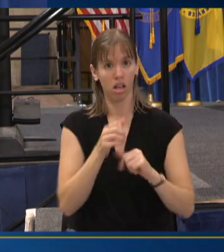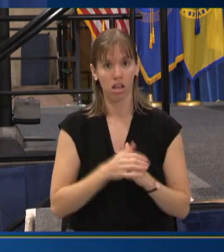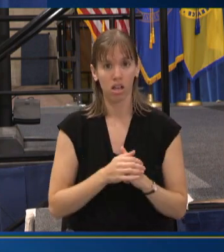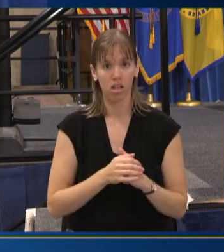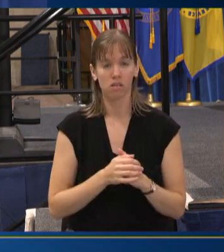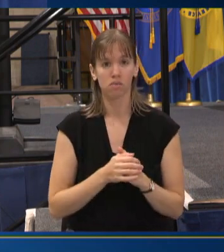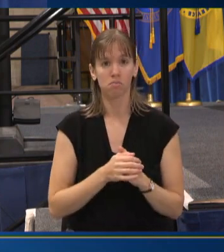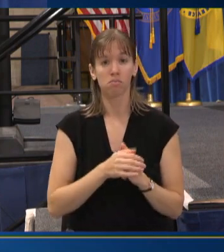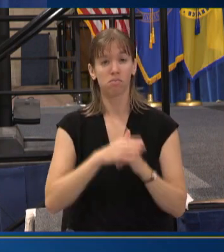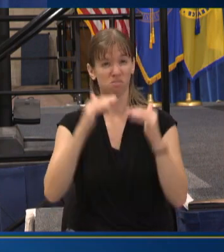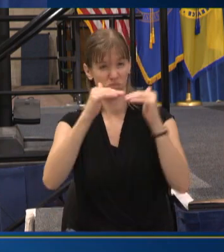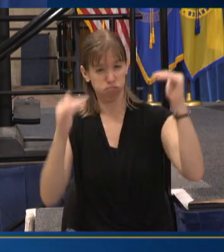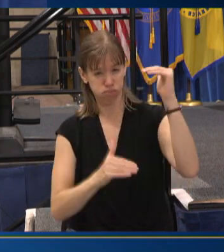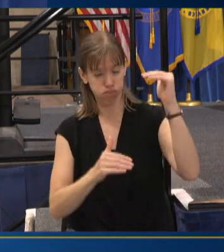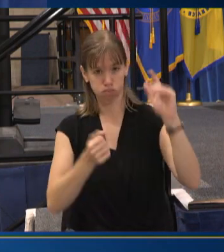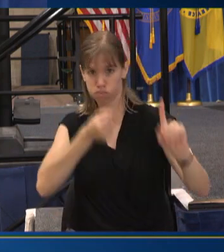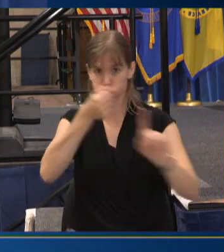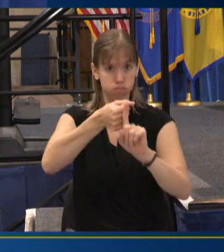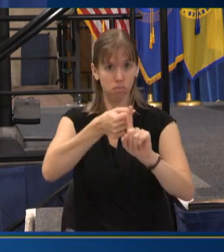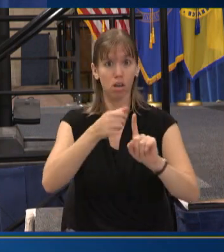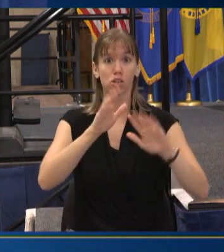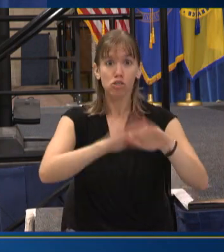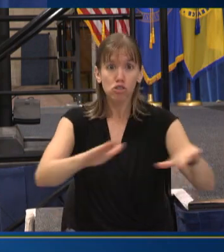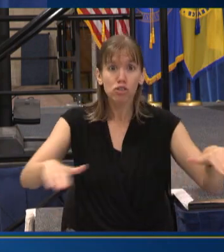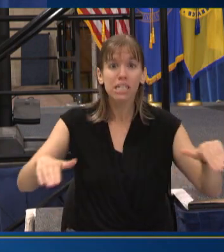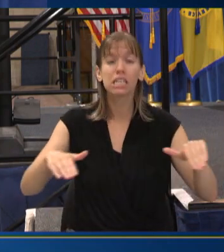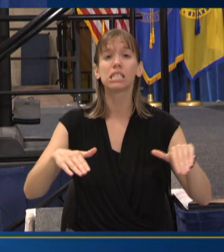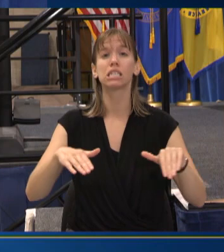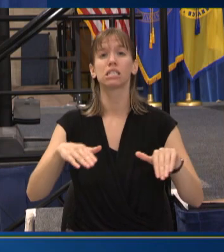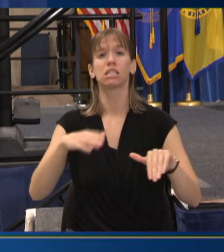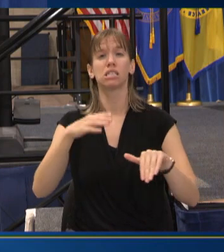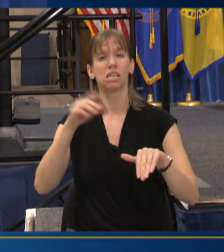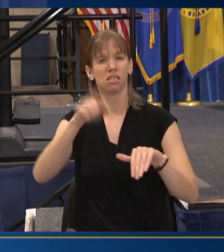affecting children, these effects interact with systemic economic and social